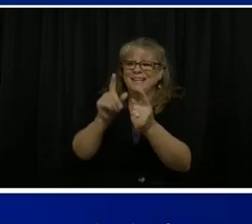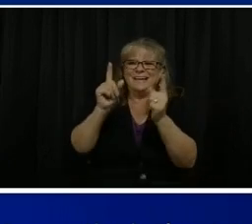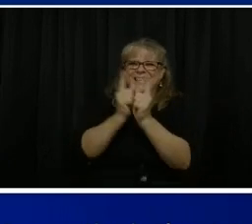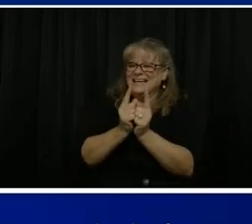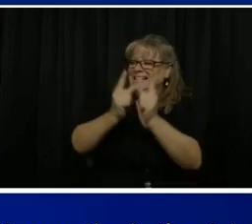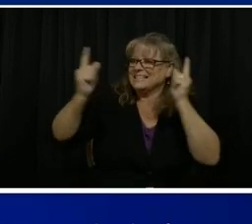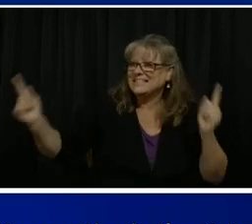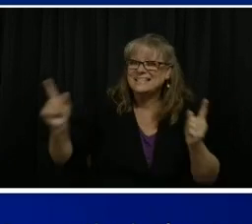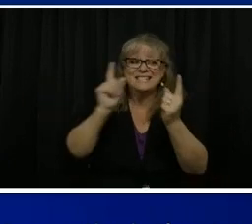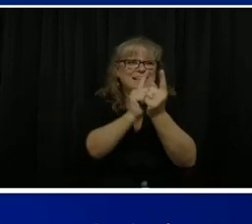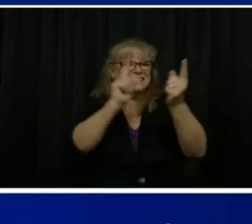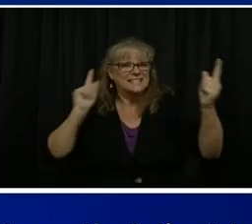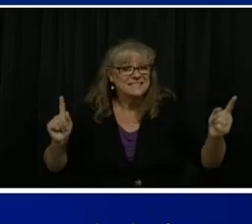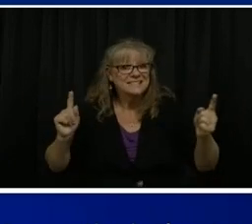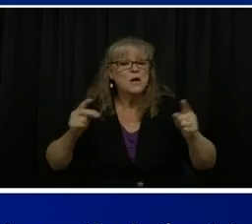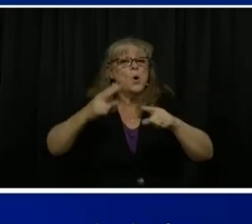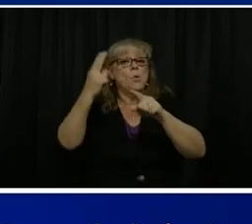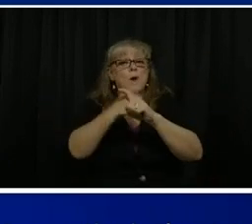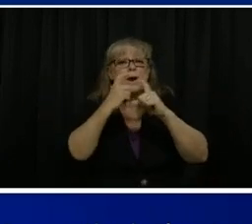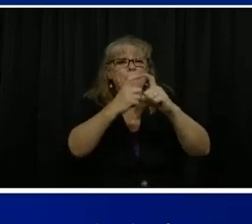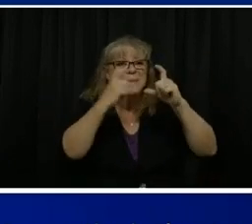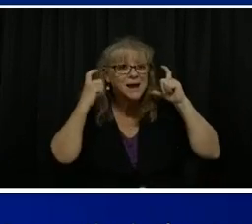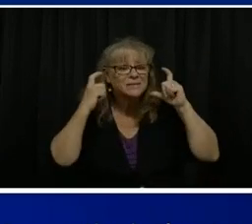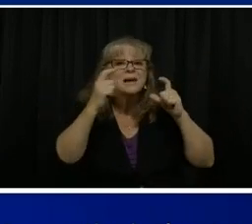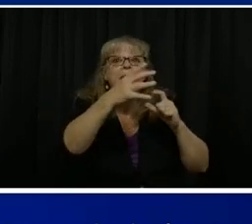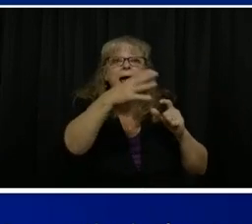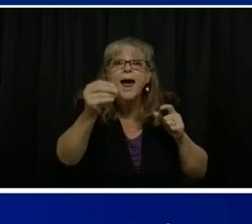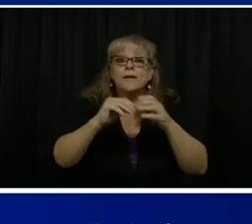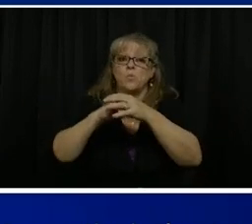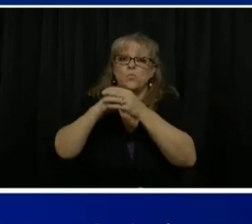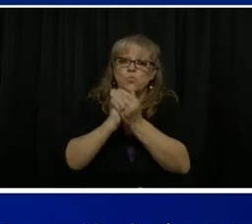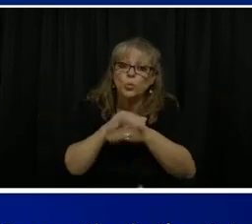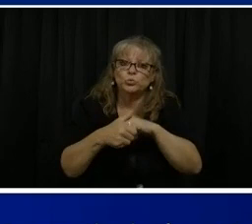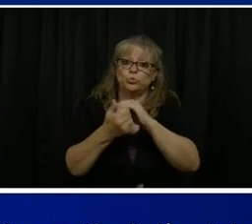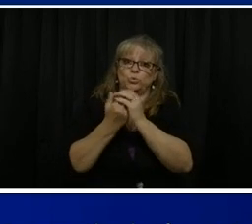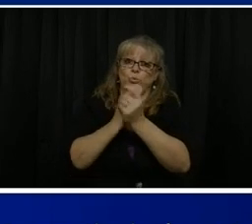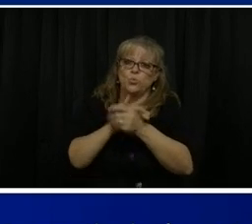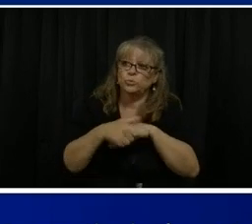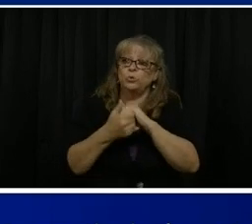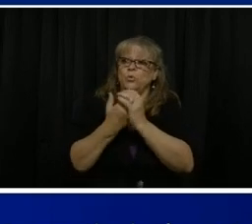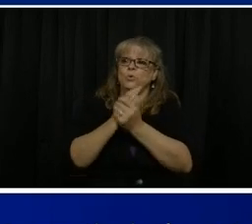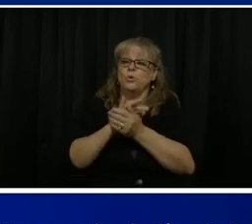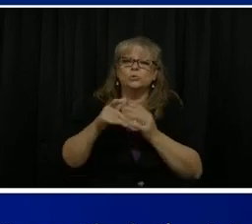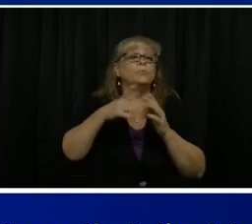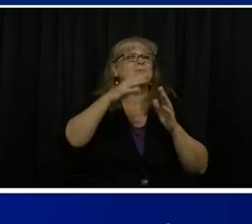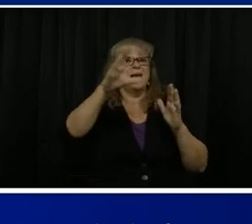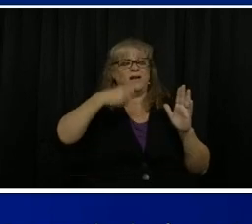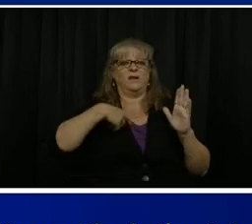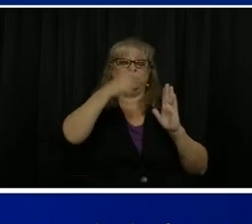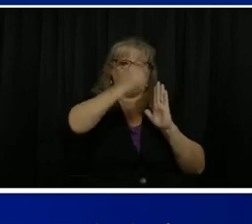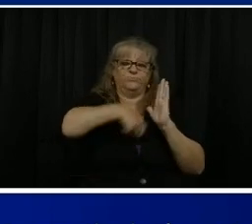REDUCING YOUR SOCIAL INTERACTIONS, WEARING MASKS, WASHING YOUR HANDS REGULARLY.